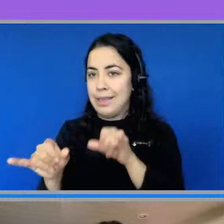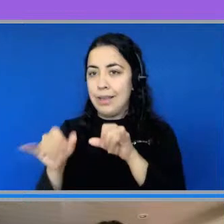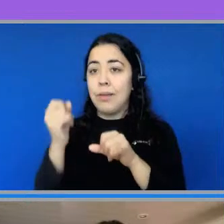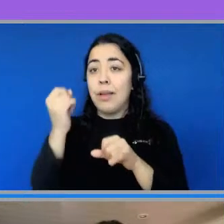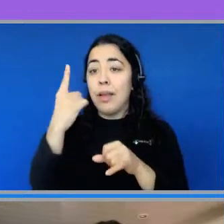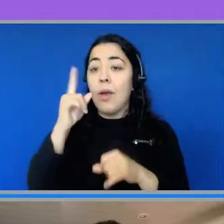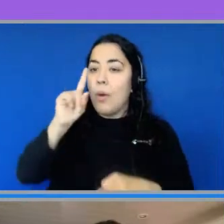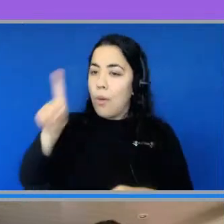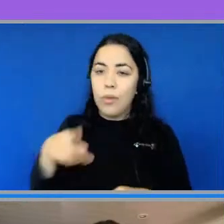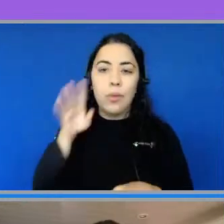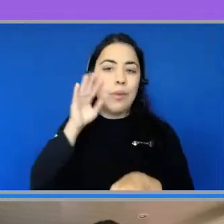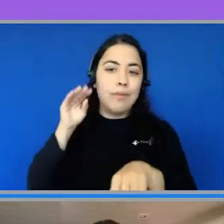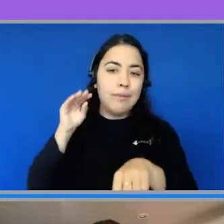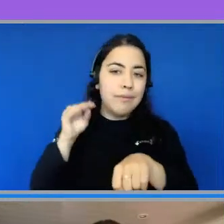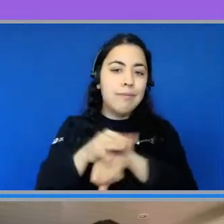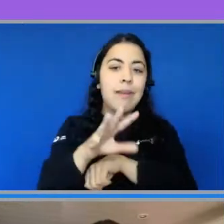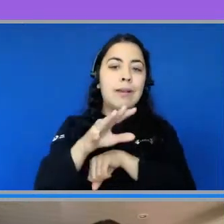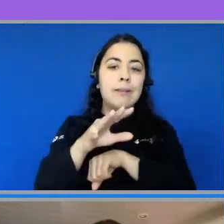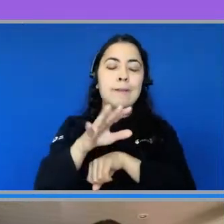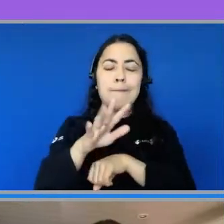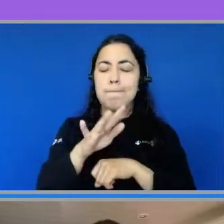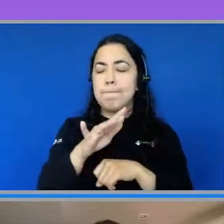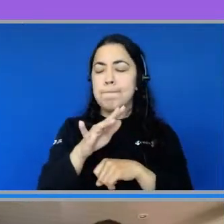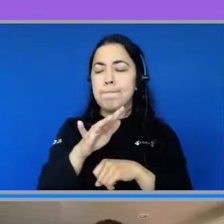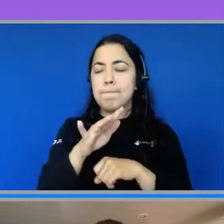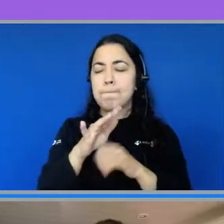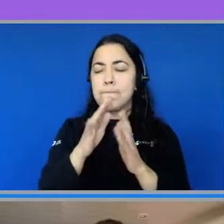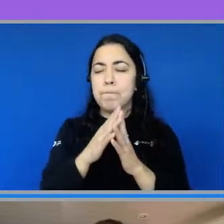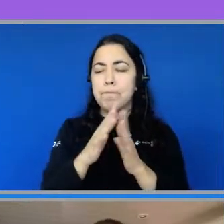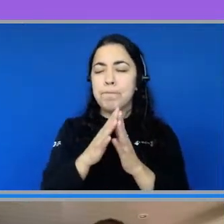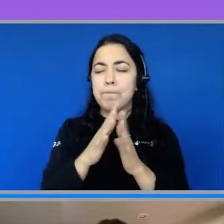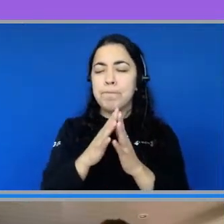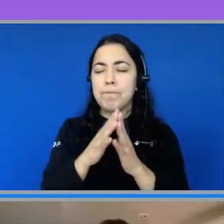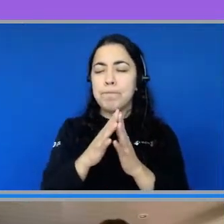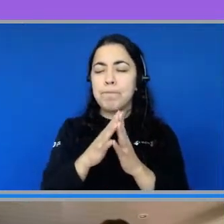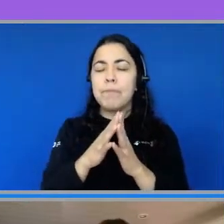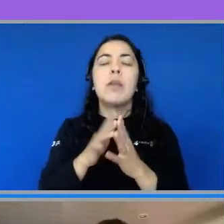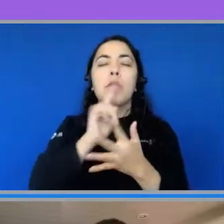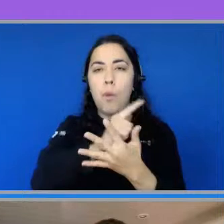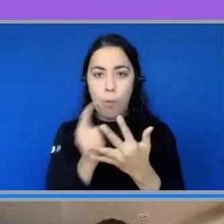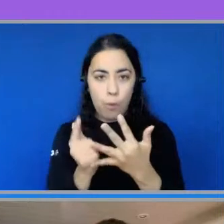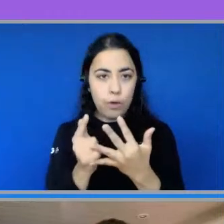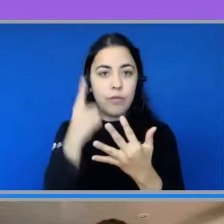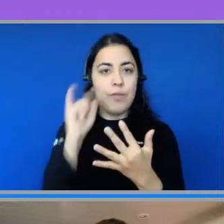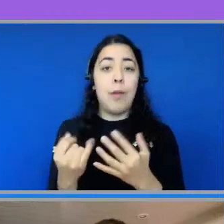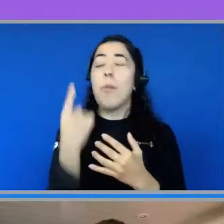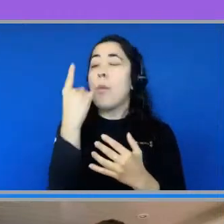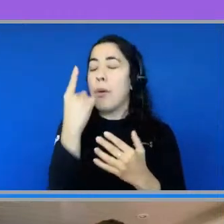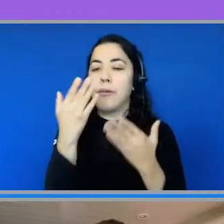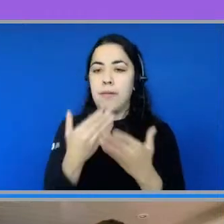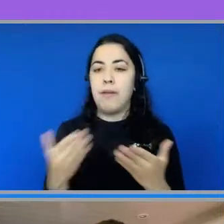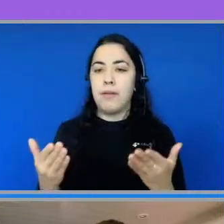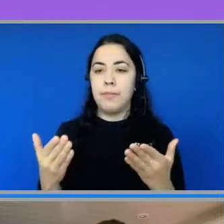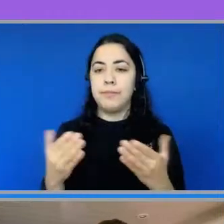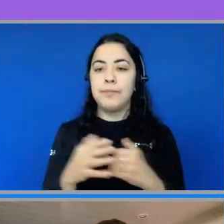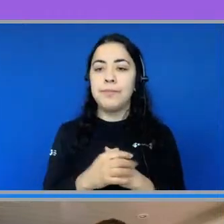only going to affect the, the